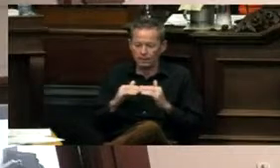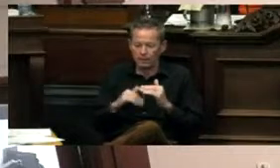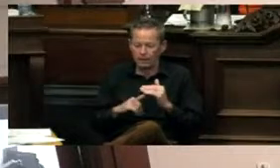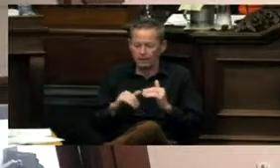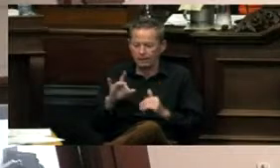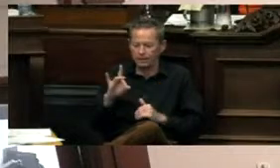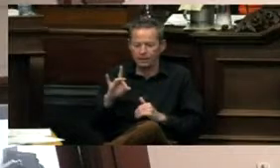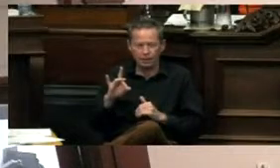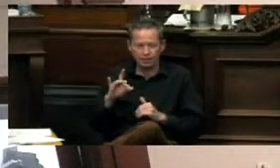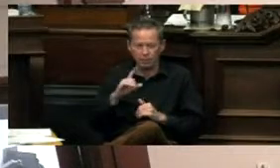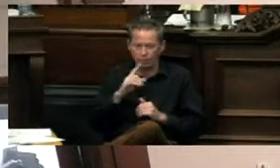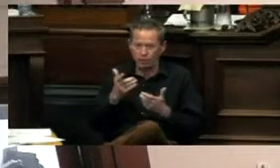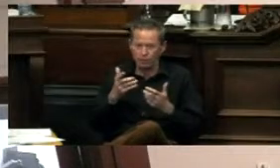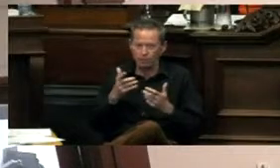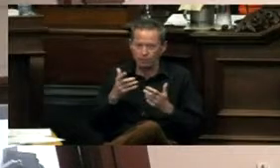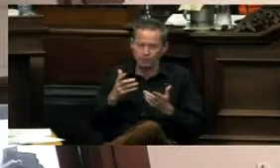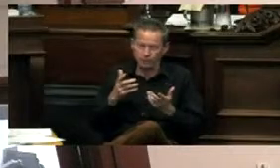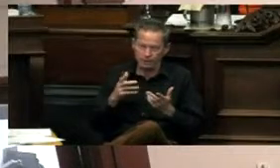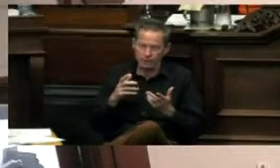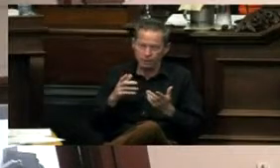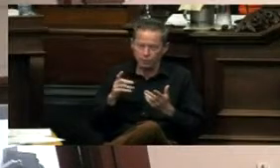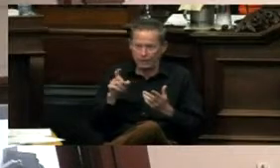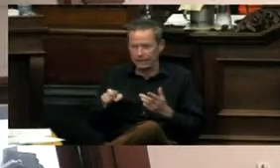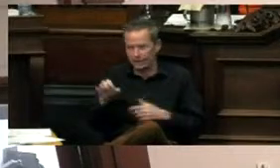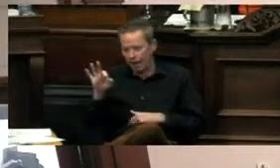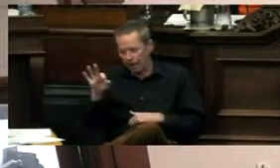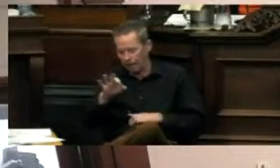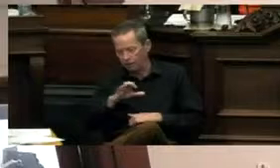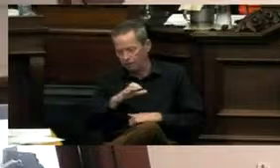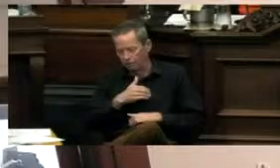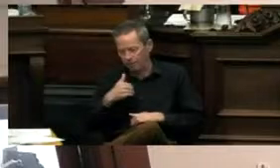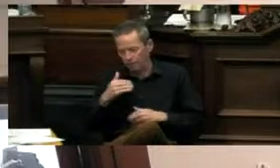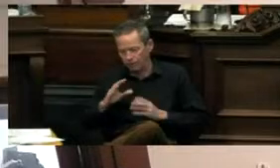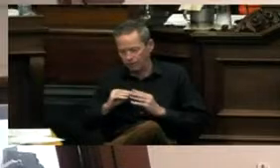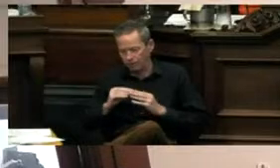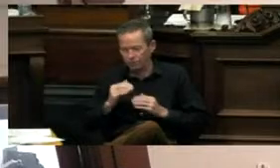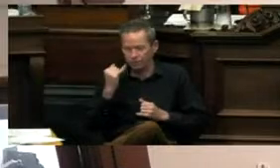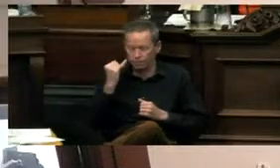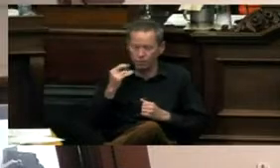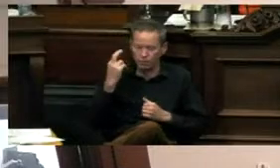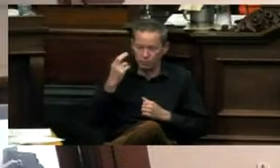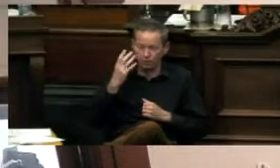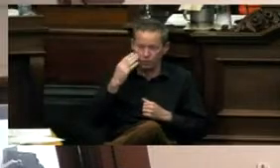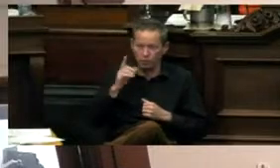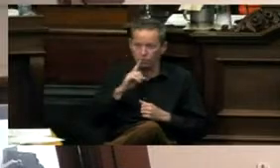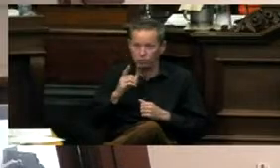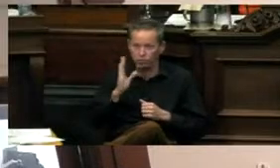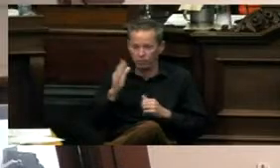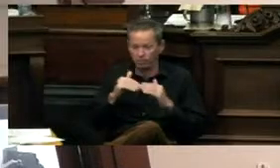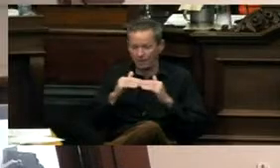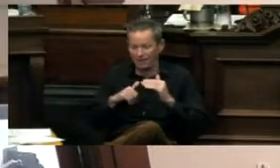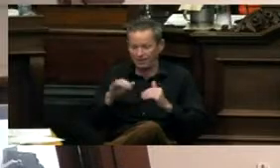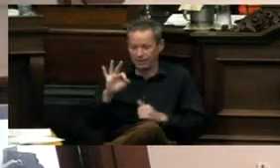think it's a rare occurrence, but we also don't want to have less than, less than eight. I